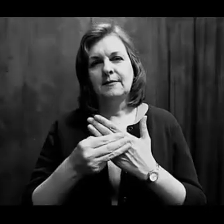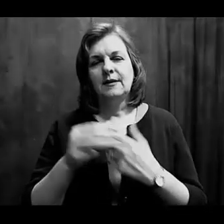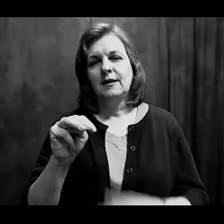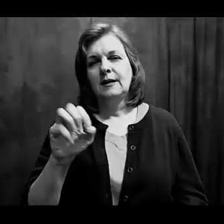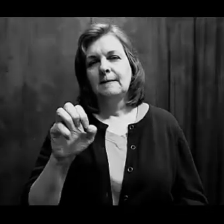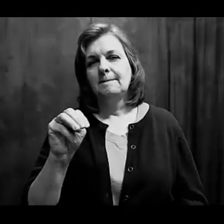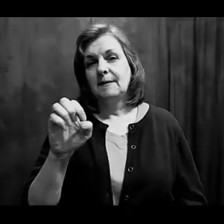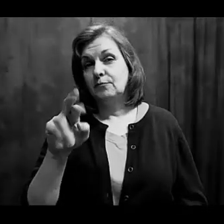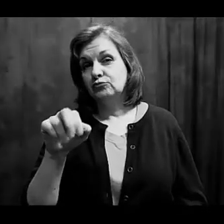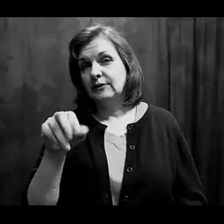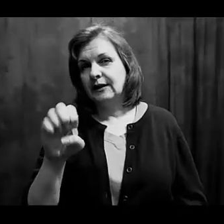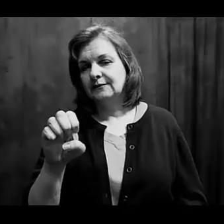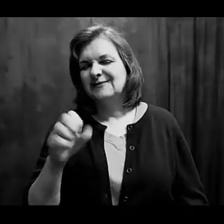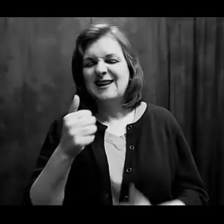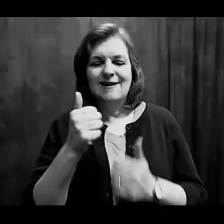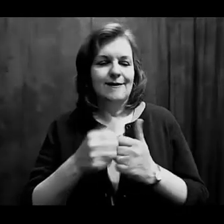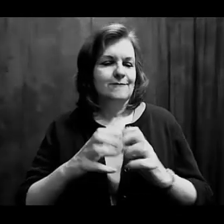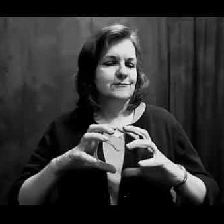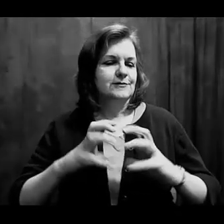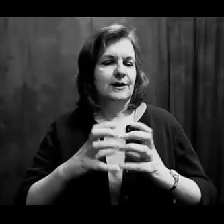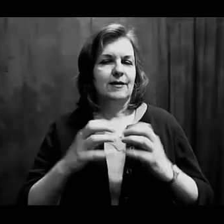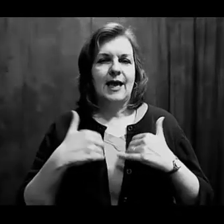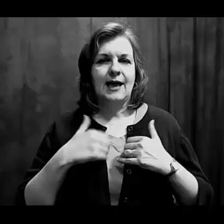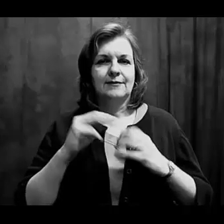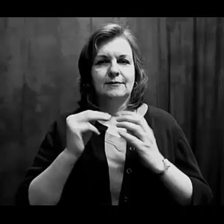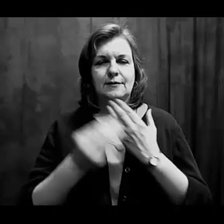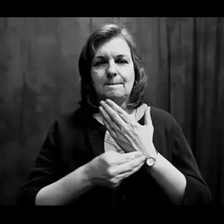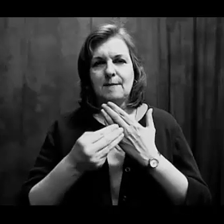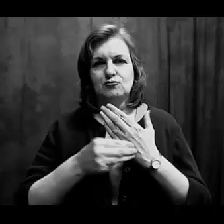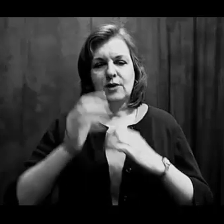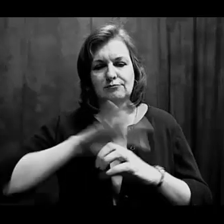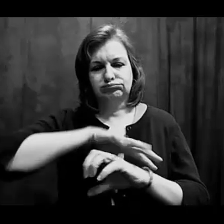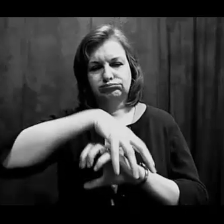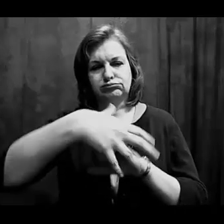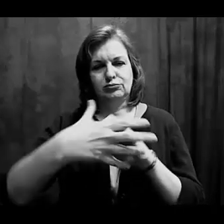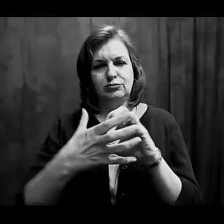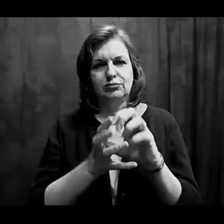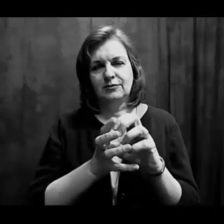the plasma membrane of your cells every single cell in your body is surrounded in a